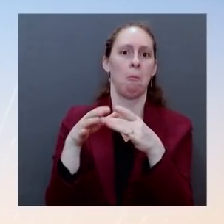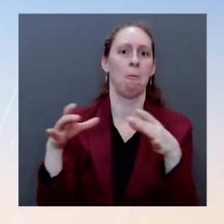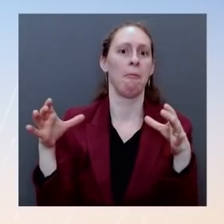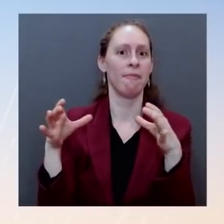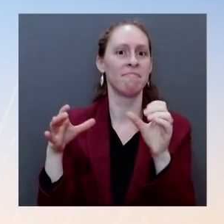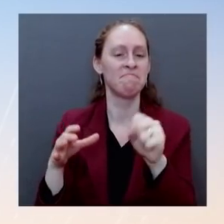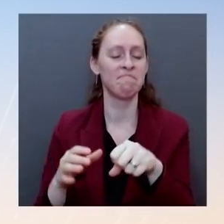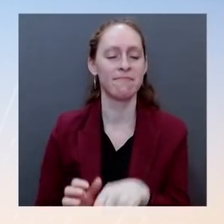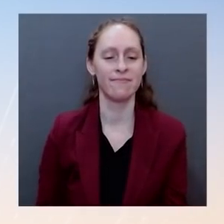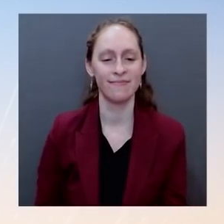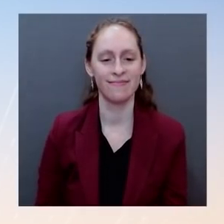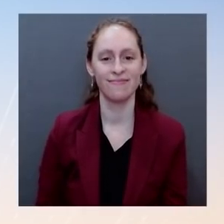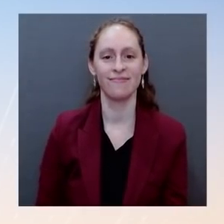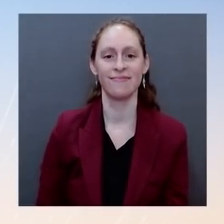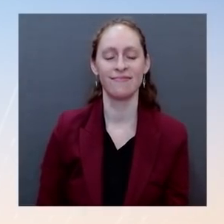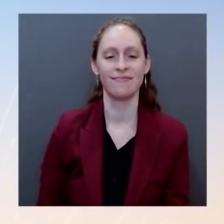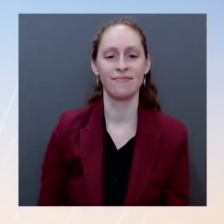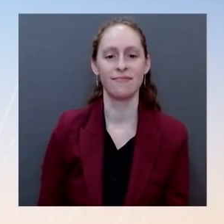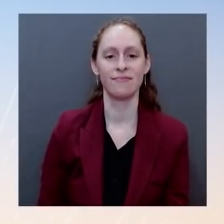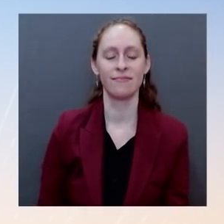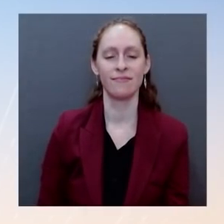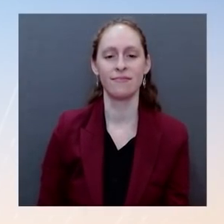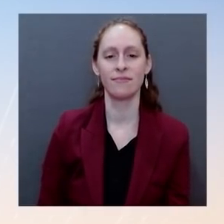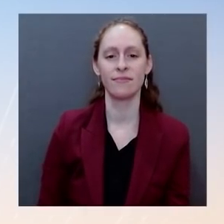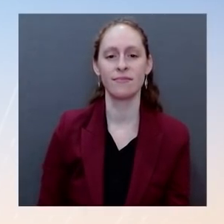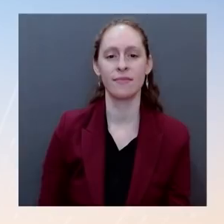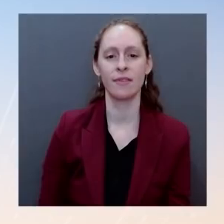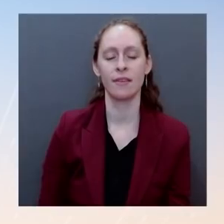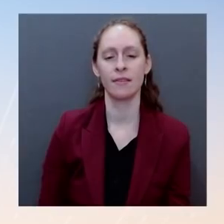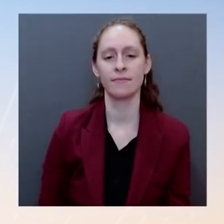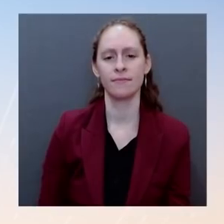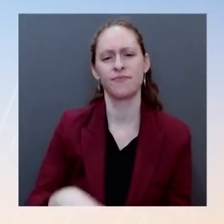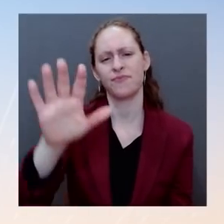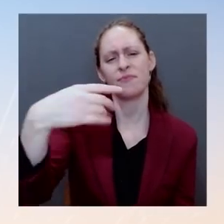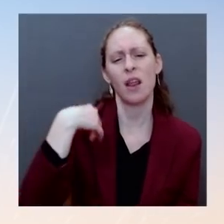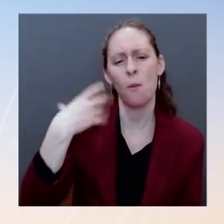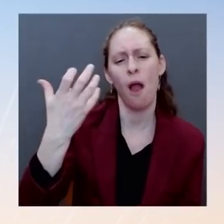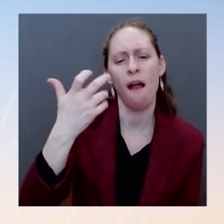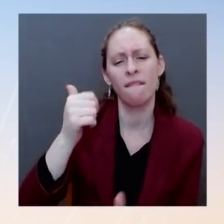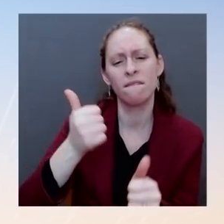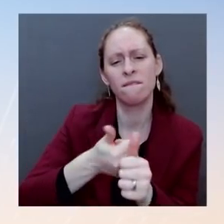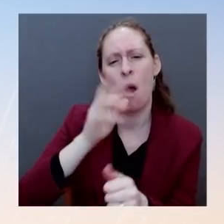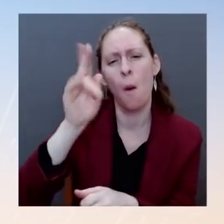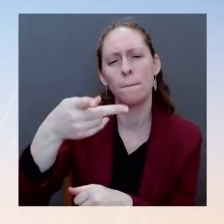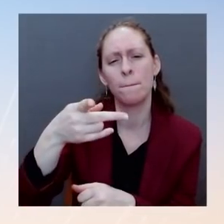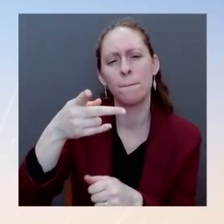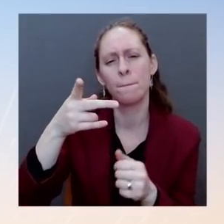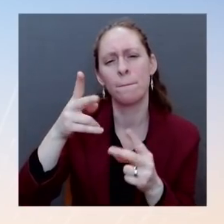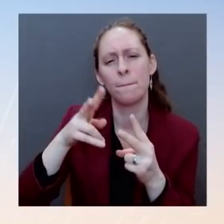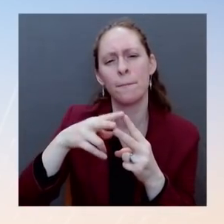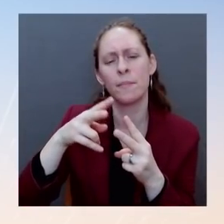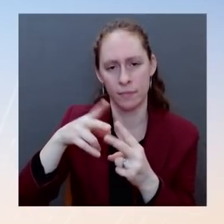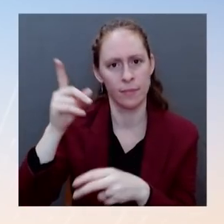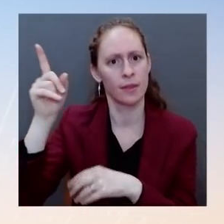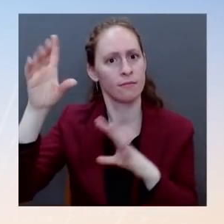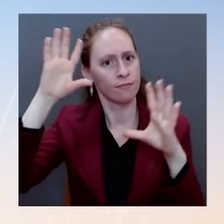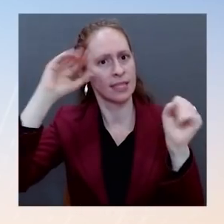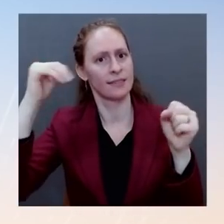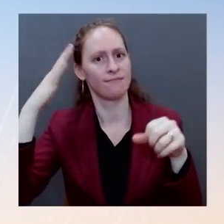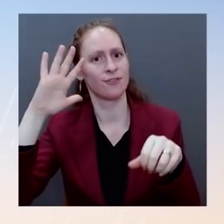on the President's visit to Georgia yesterday. Ms. Psaki: Yeah. The Press: That's one of our markets where voter restriction bills have passed and been signed into law in the past year.